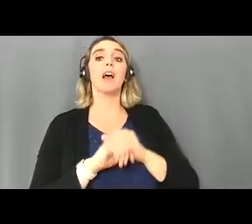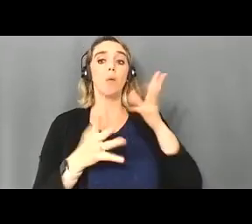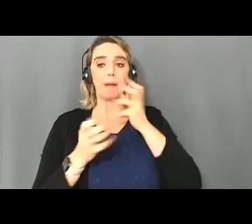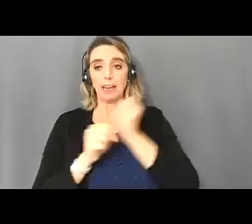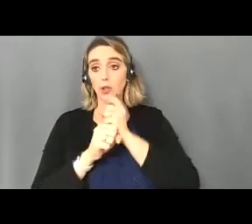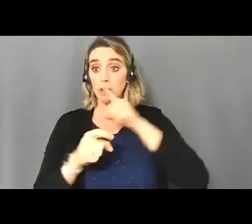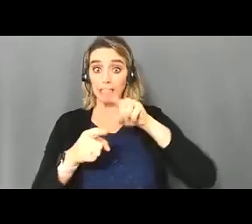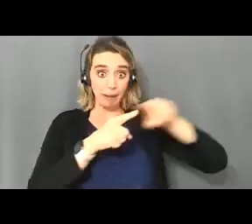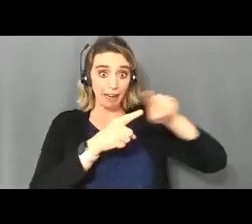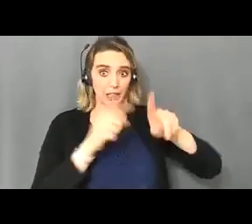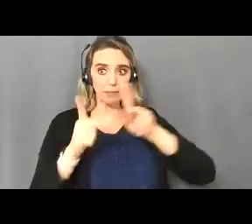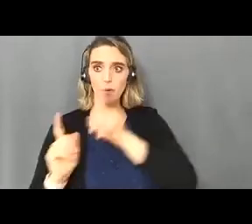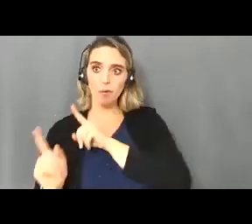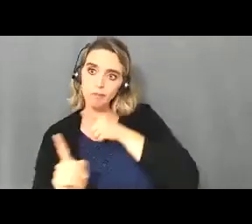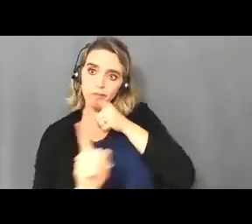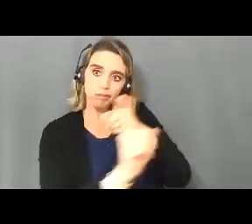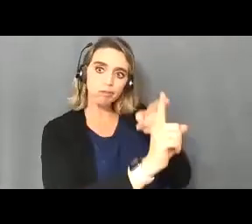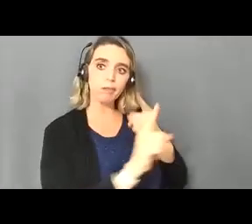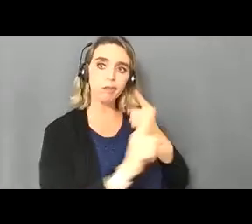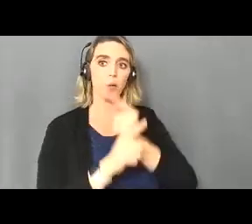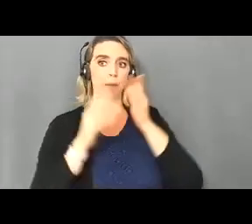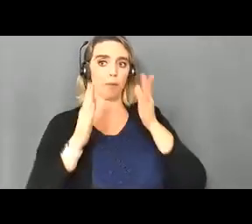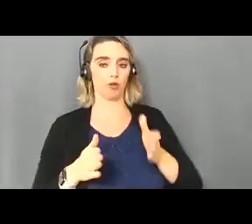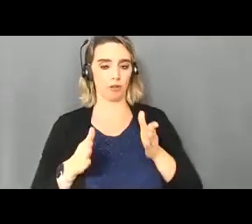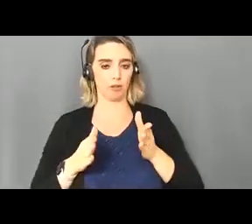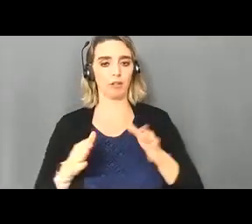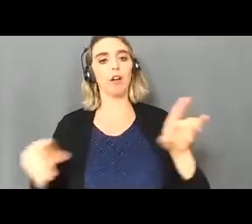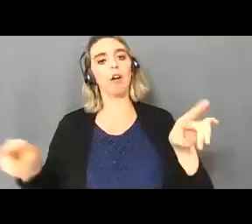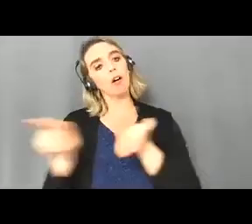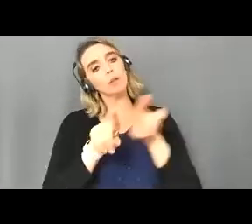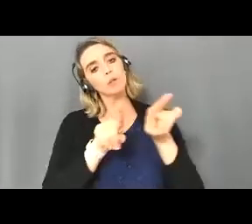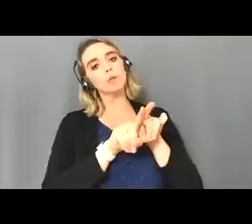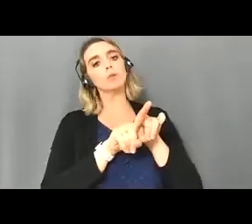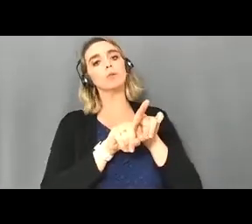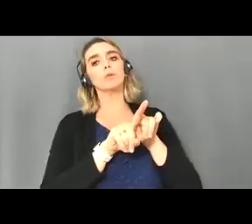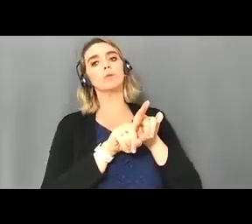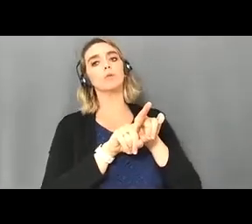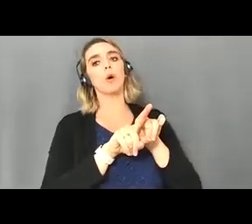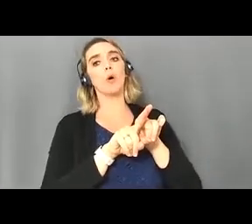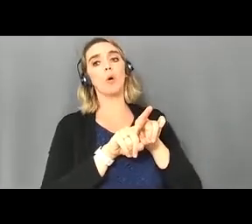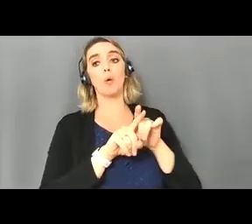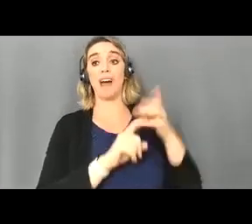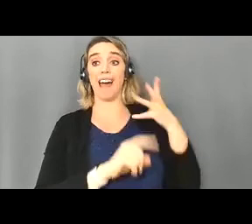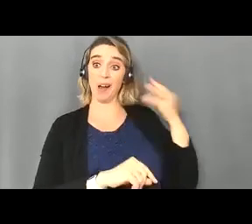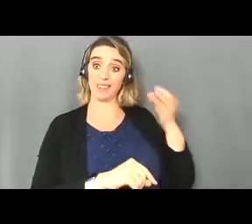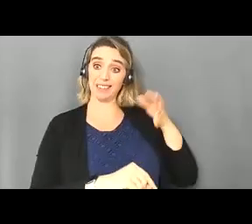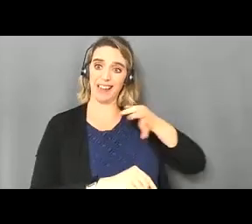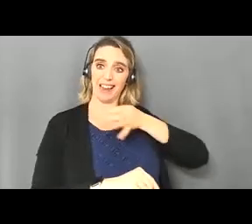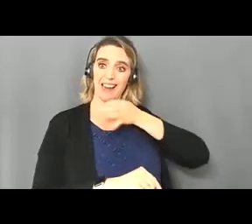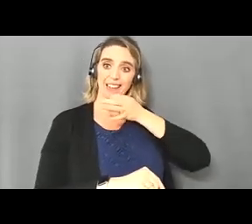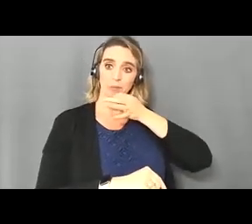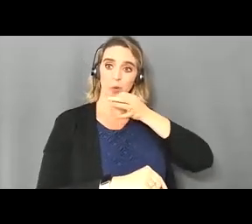but also help facilitate remote expert opinions, if that's something that's indicated in the particular.